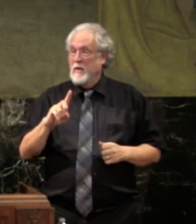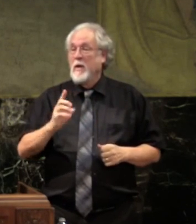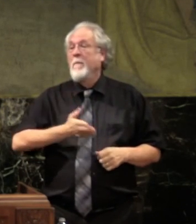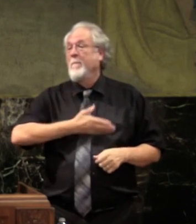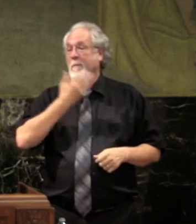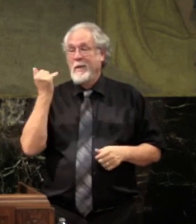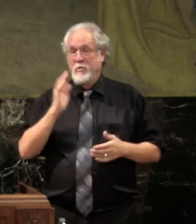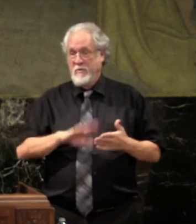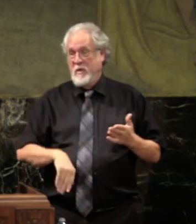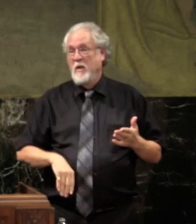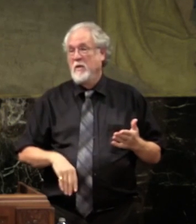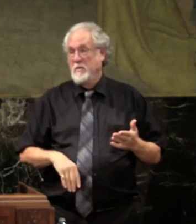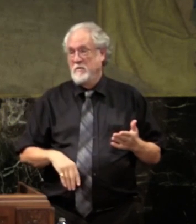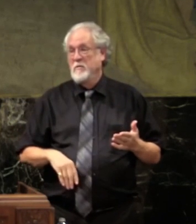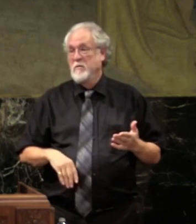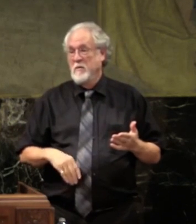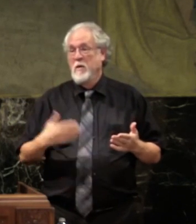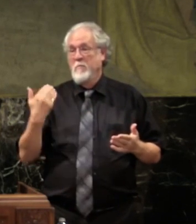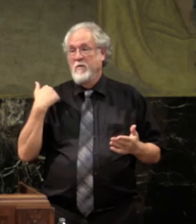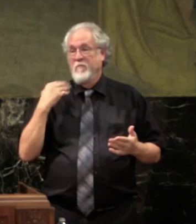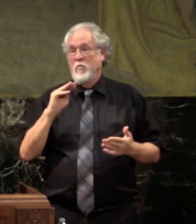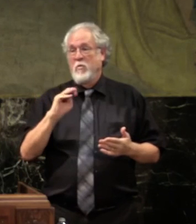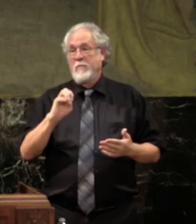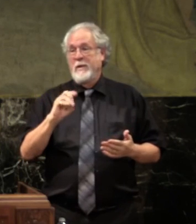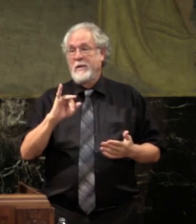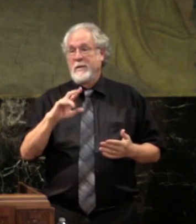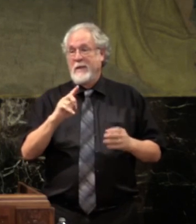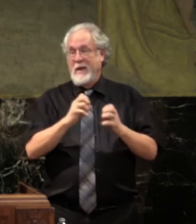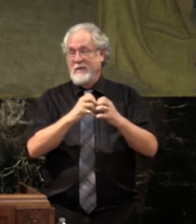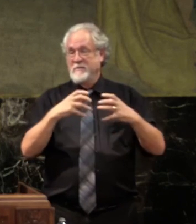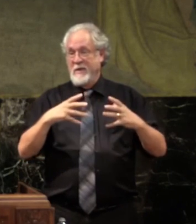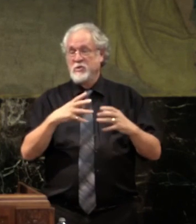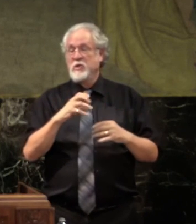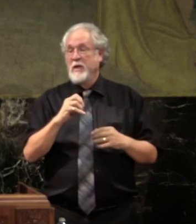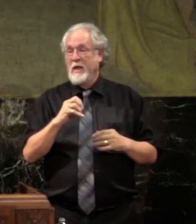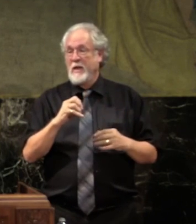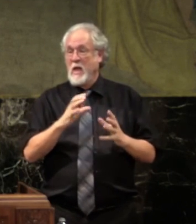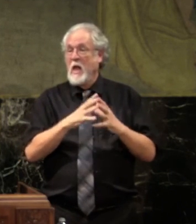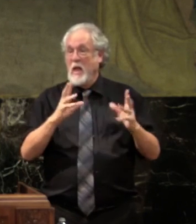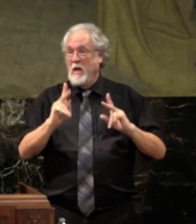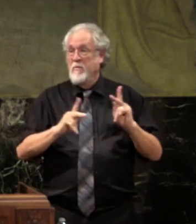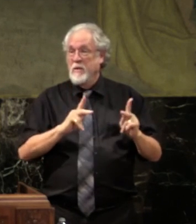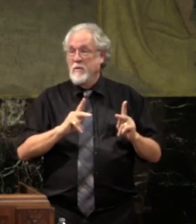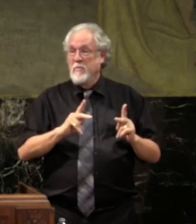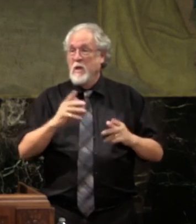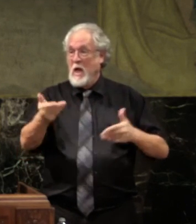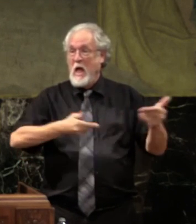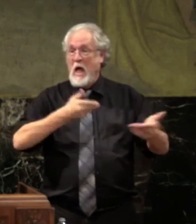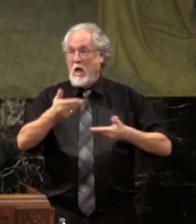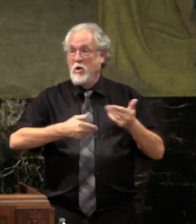before Medicaid expansion and there are been awful lot of people hired in Louisiana work in the healthcare sector